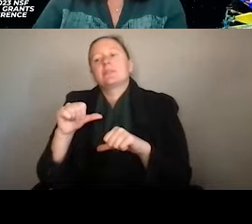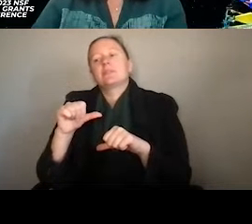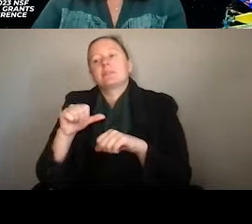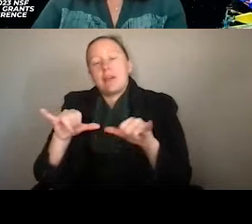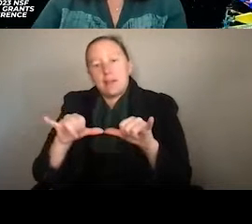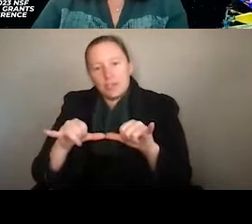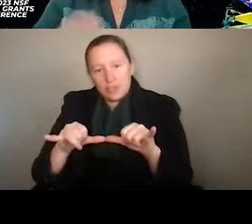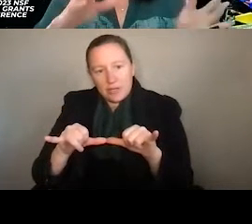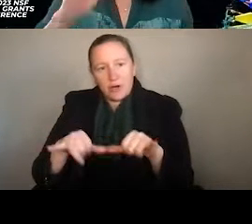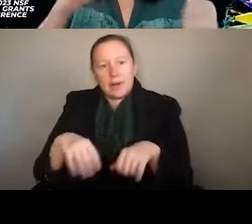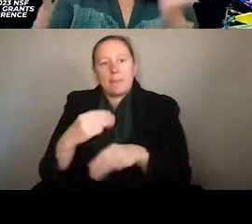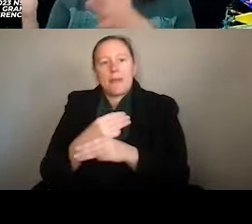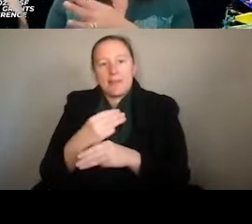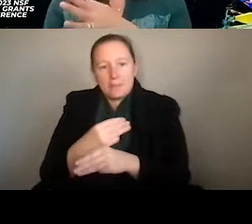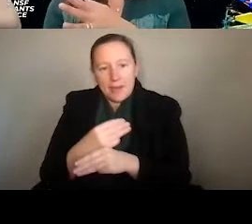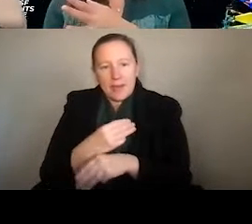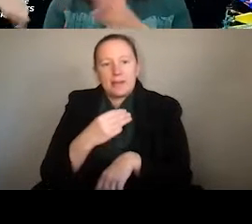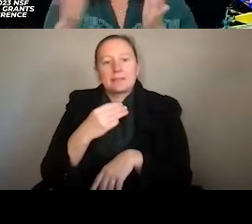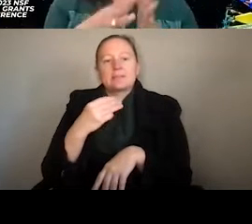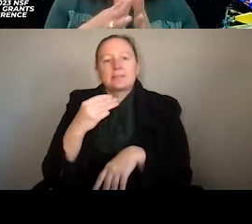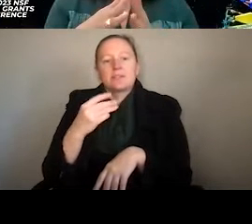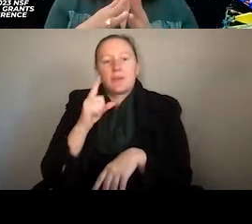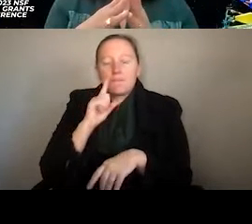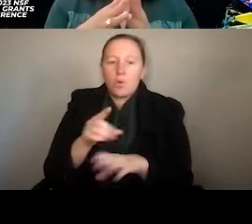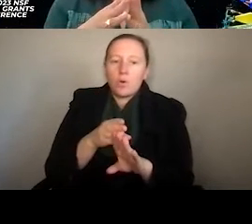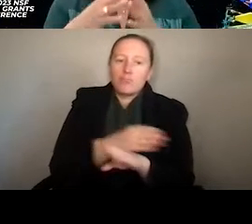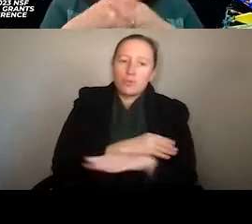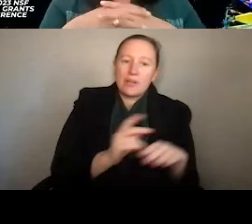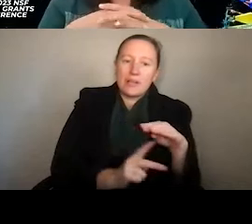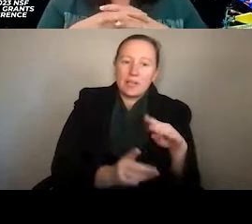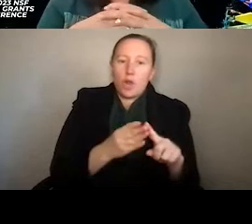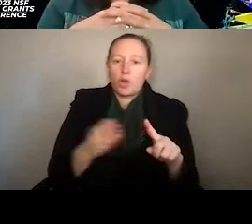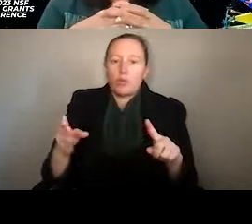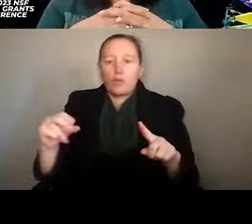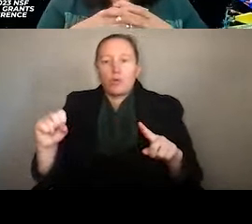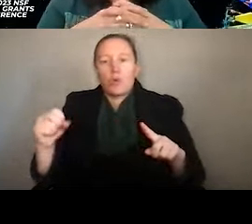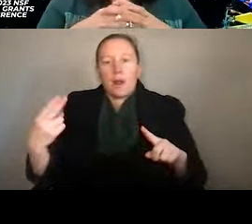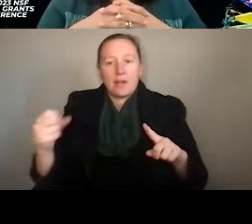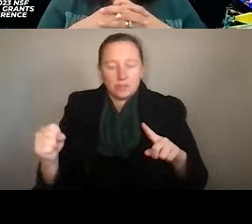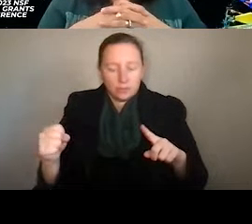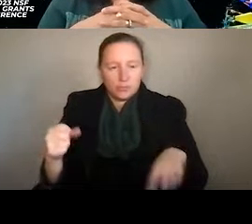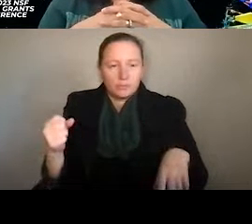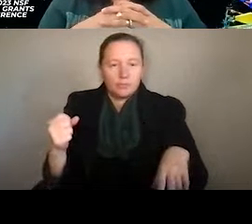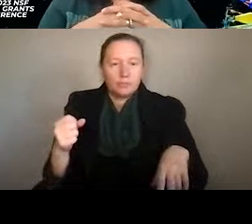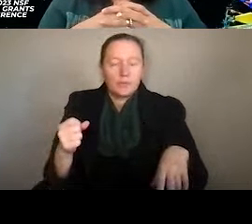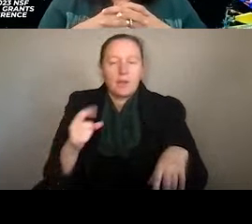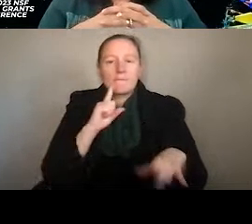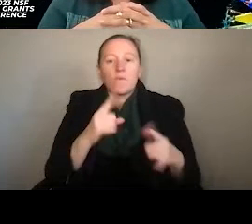From pre-kindergarten through high school, preparation for the current and future workforce is increasingly